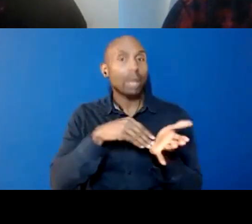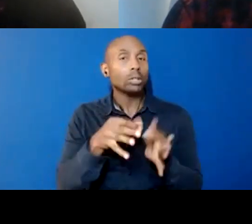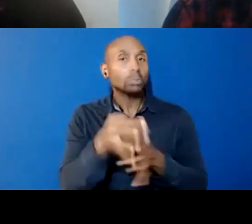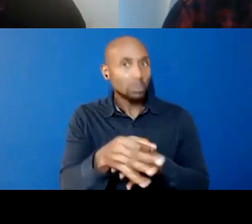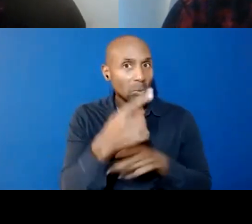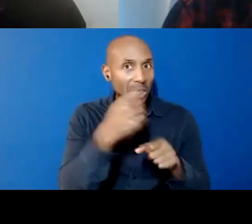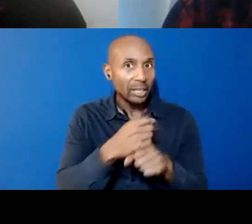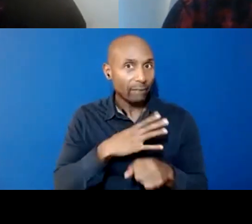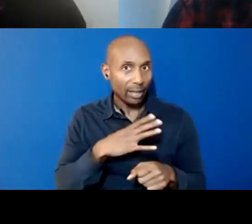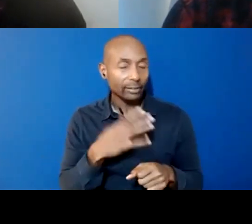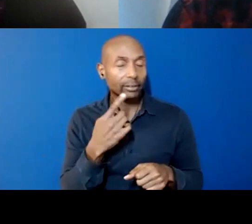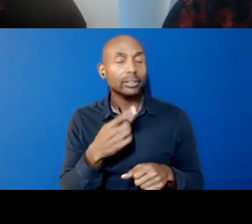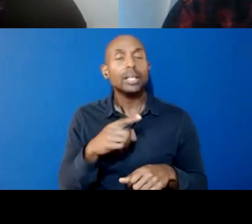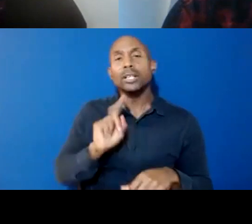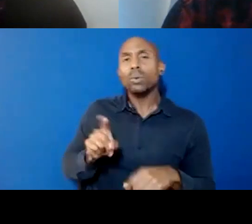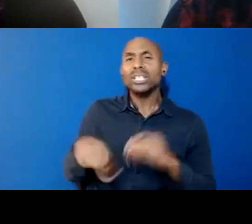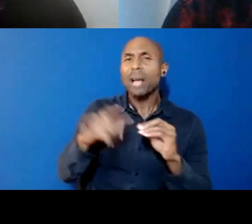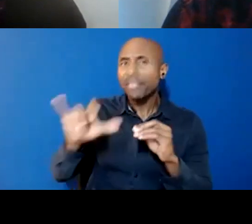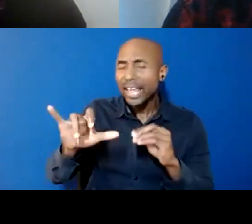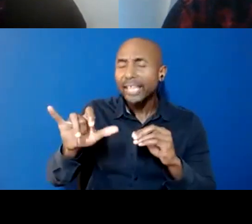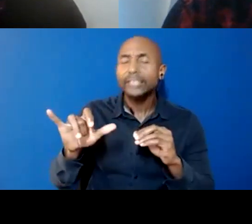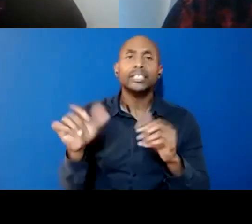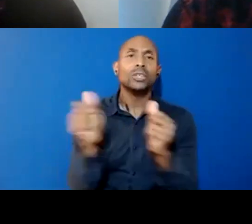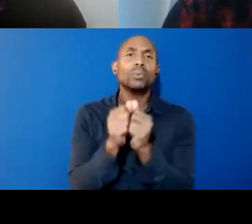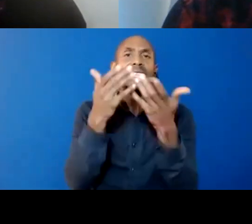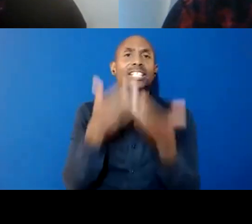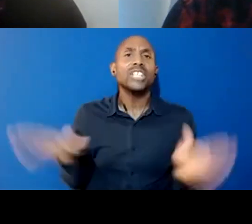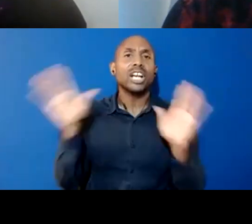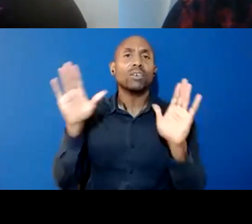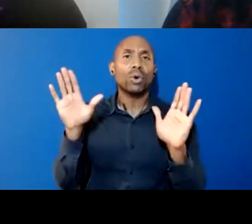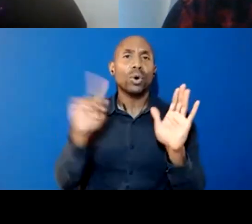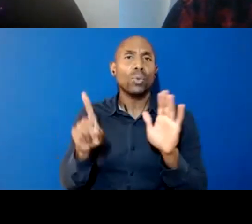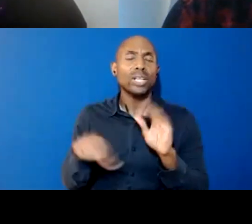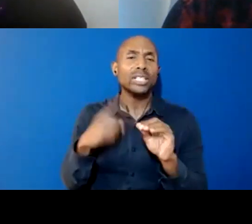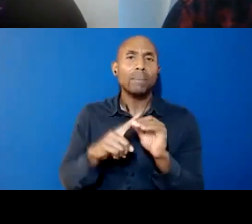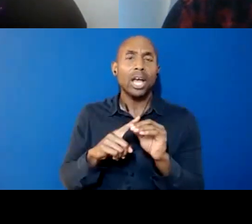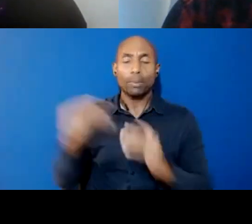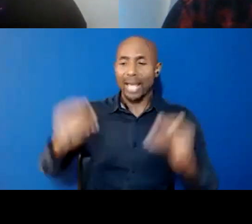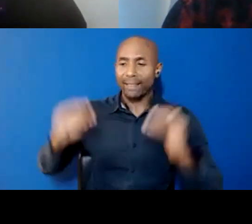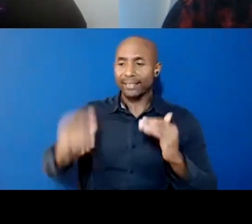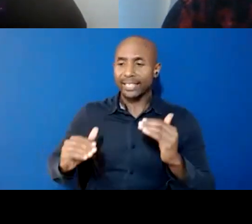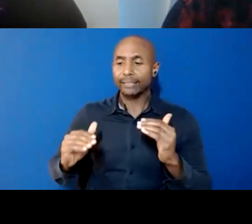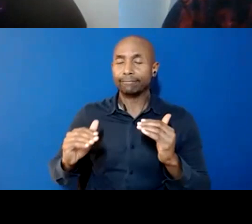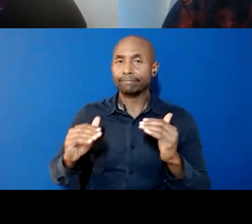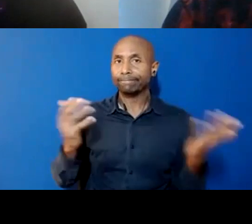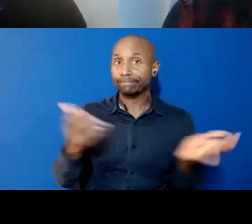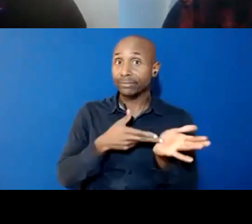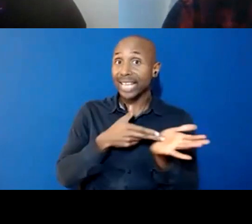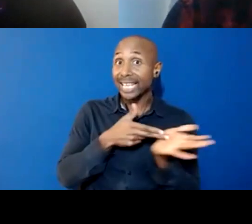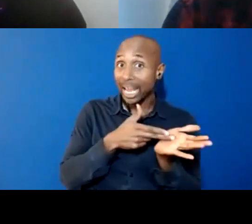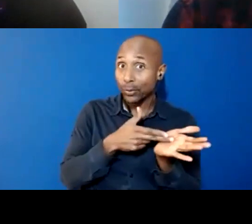There is a challenge of how do you balance integrity and academic excellence with providing